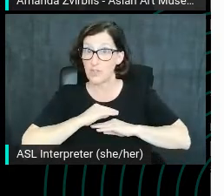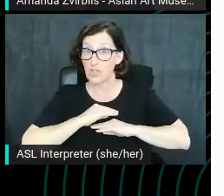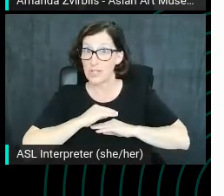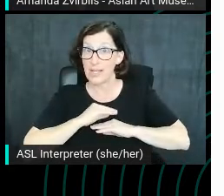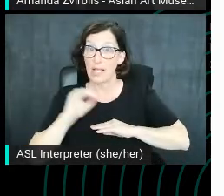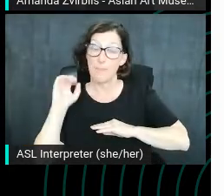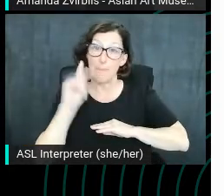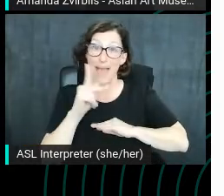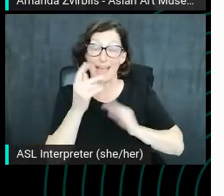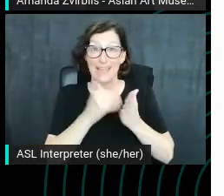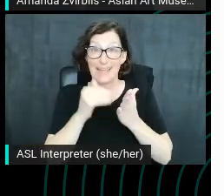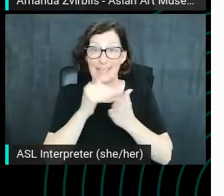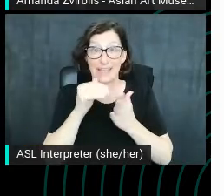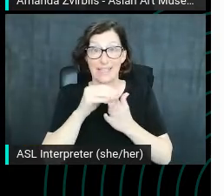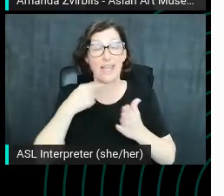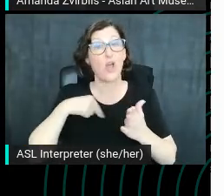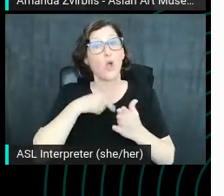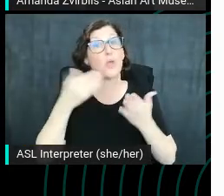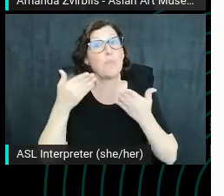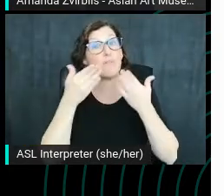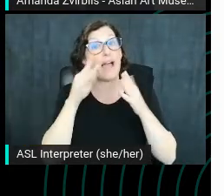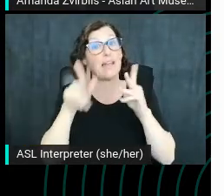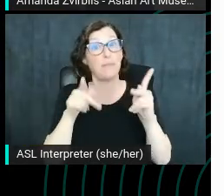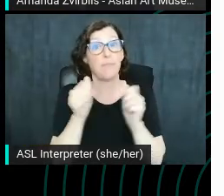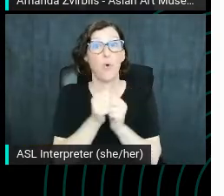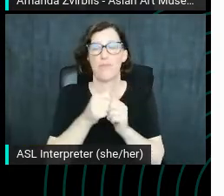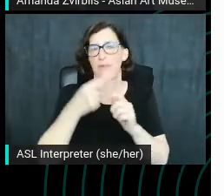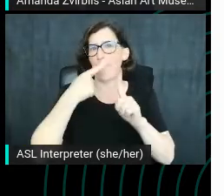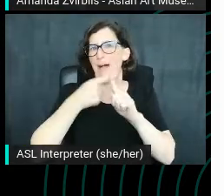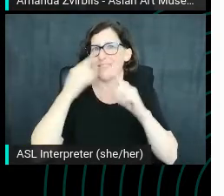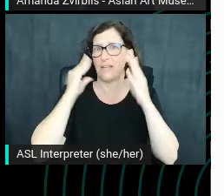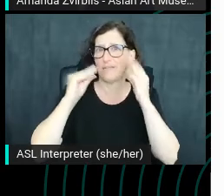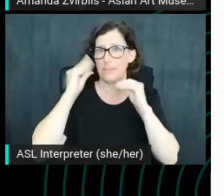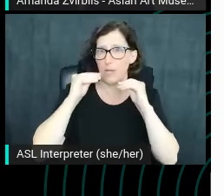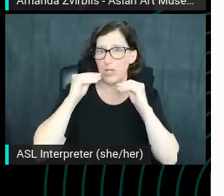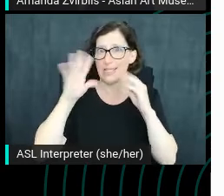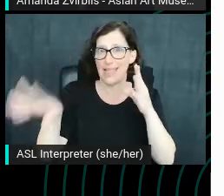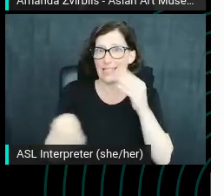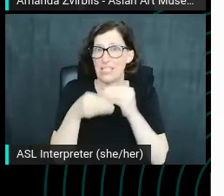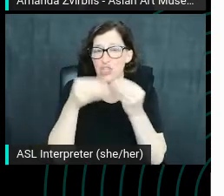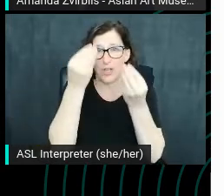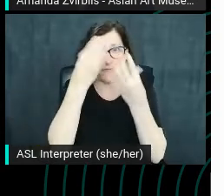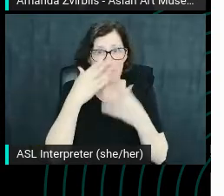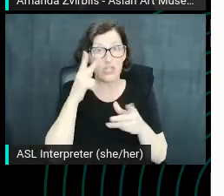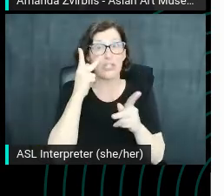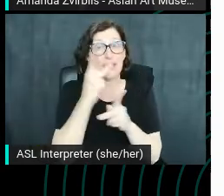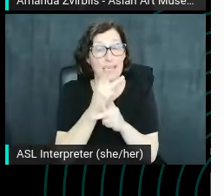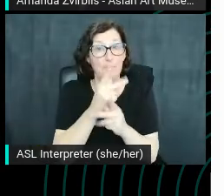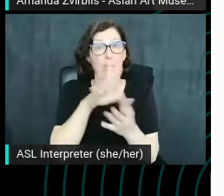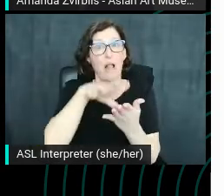Are we providing people with a positive enough experience and additional information to keep them learning and interested?